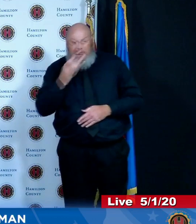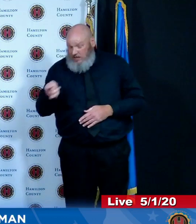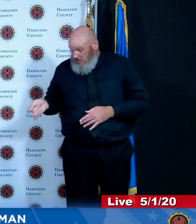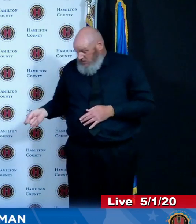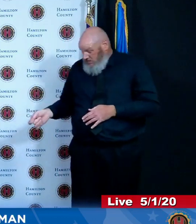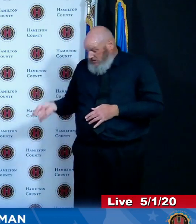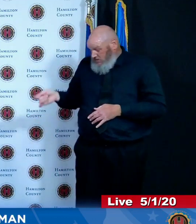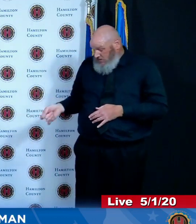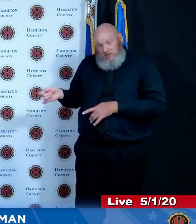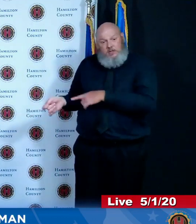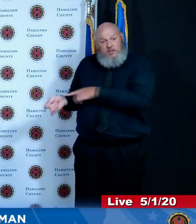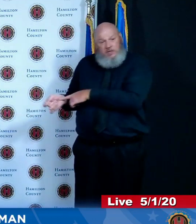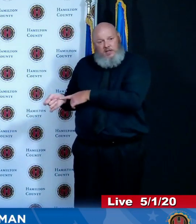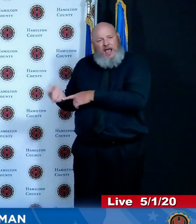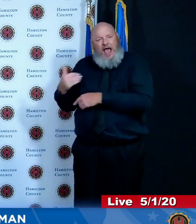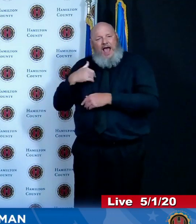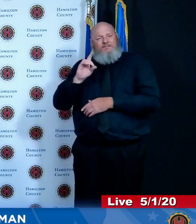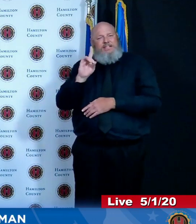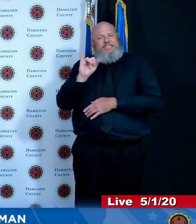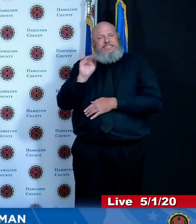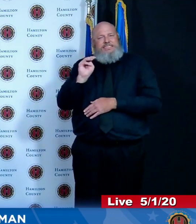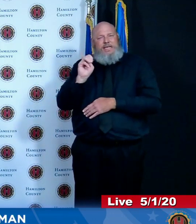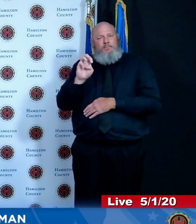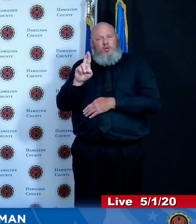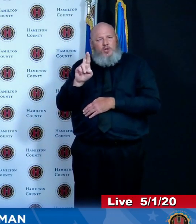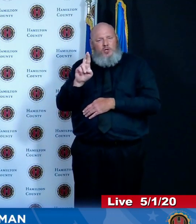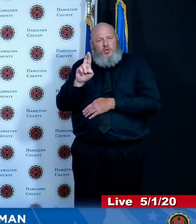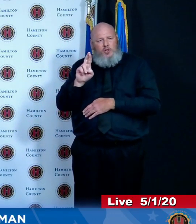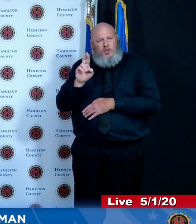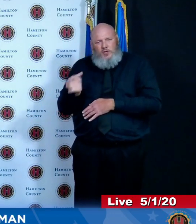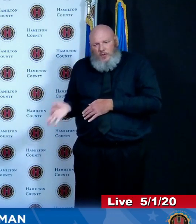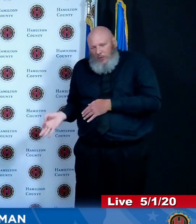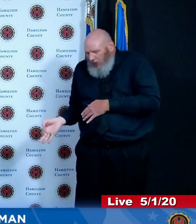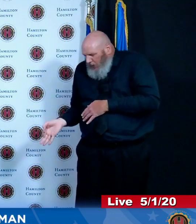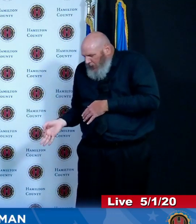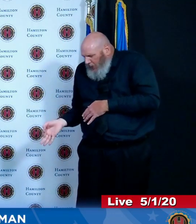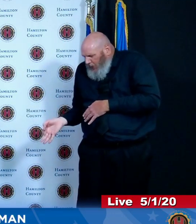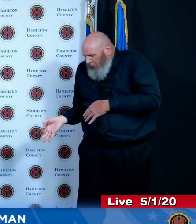that all medically necessary procedures are allowed to begin in addition we know